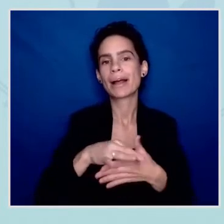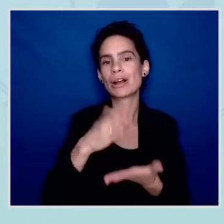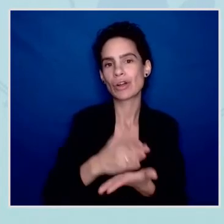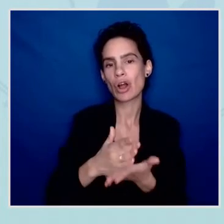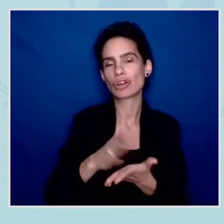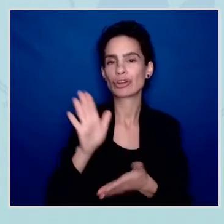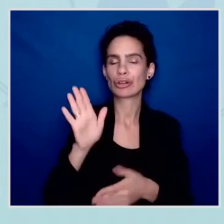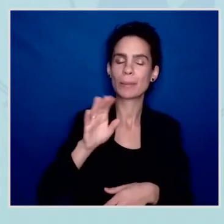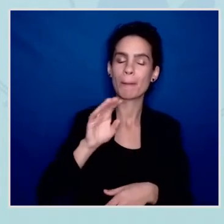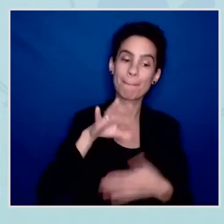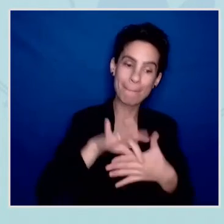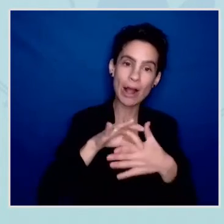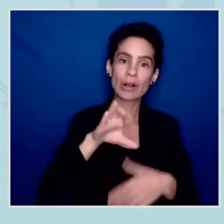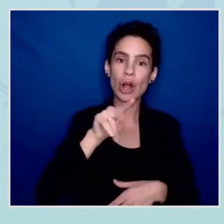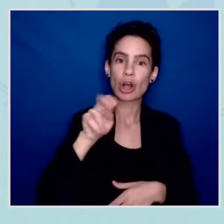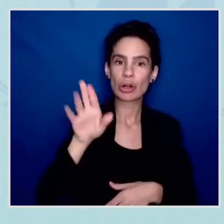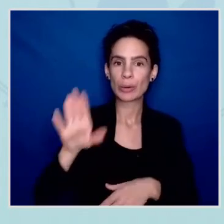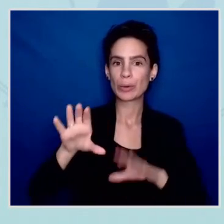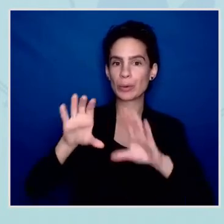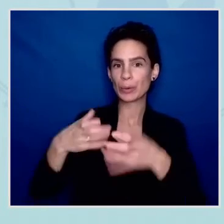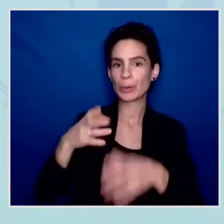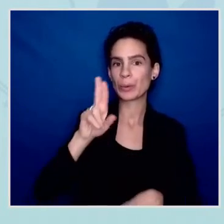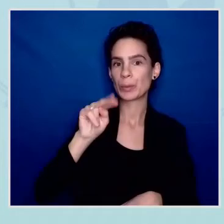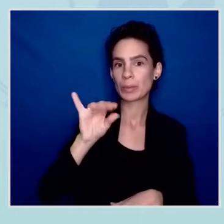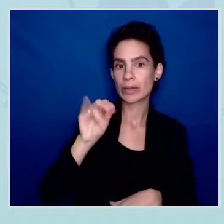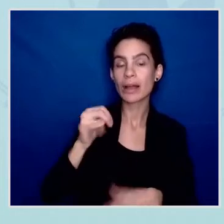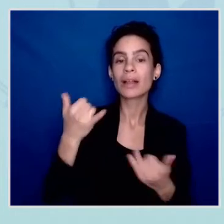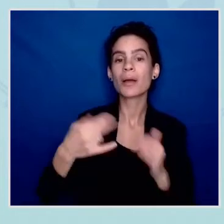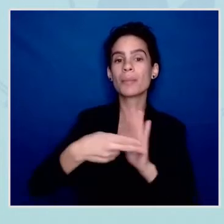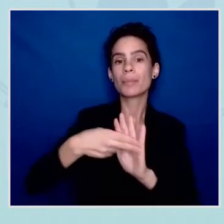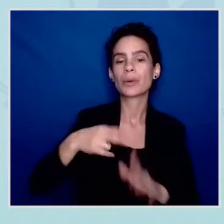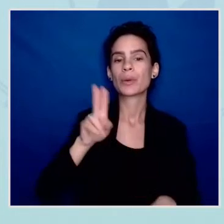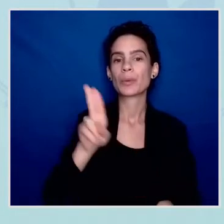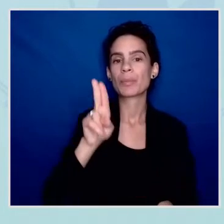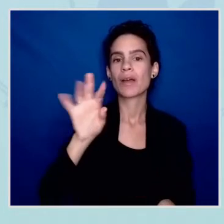WHO HELPED FOUND THE MEAT